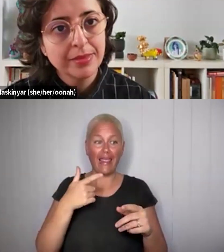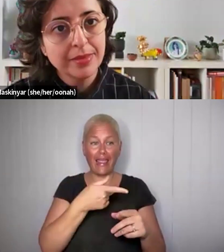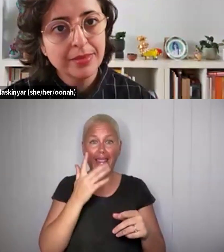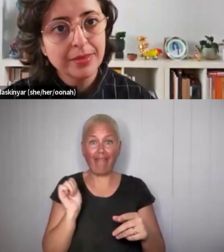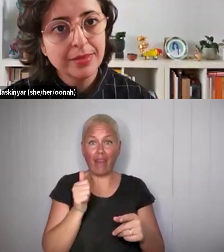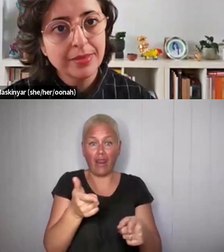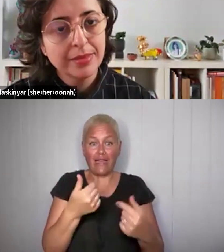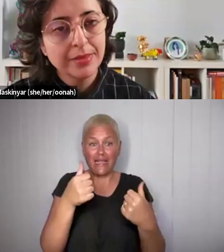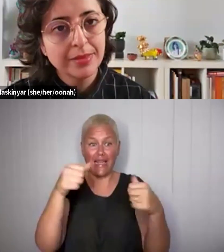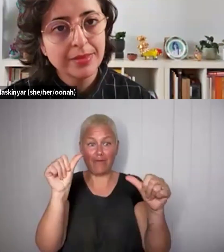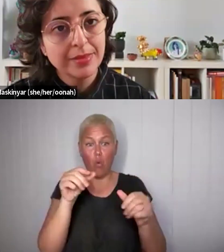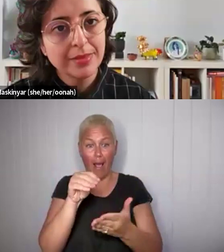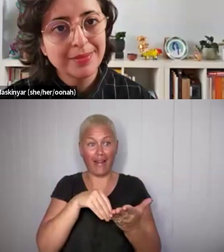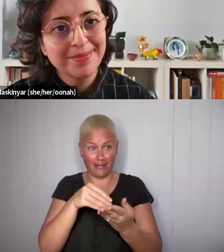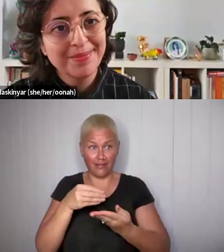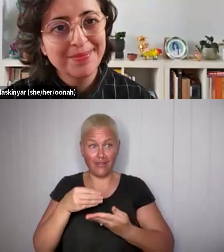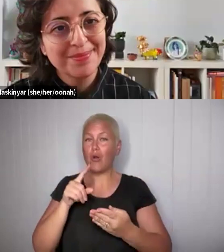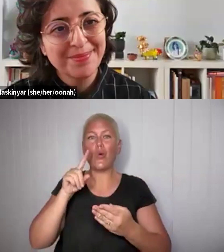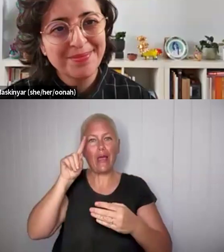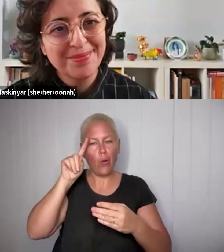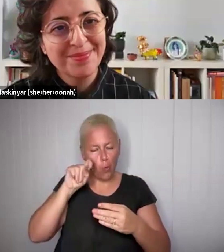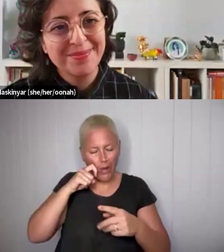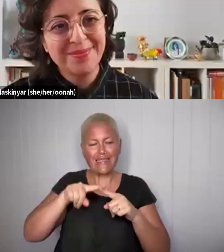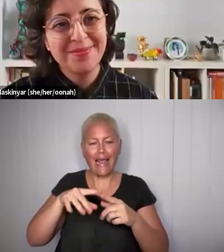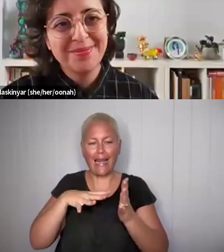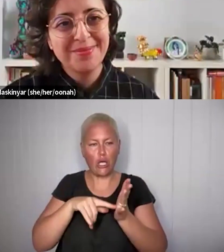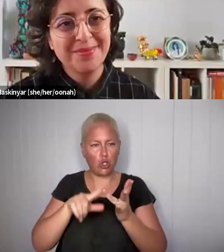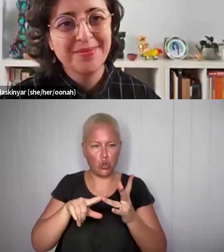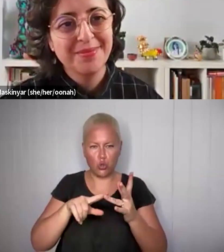there is a moment where we have to tie things down operationally beyond just the application